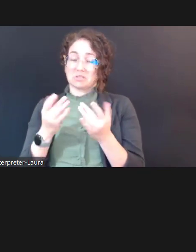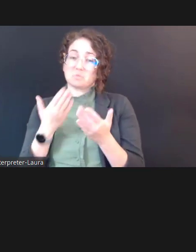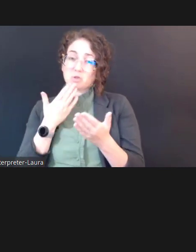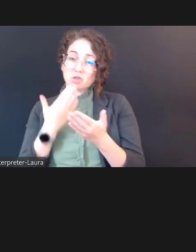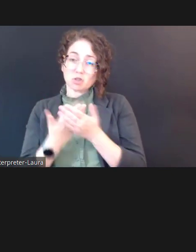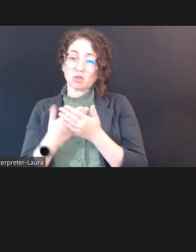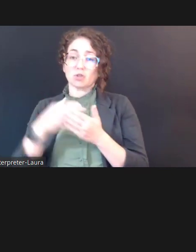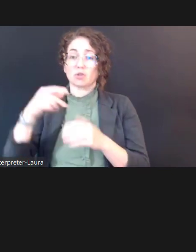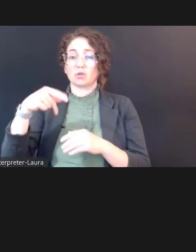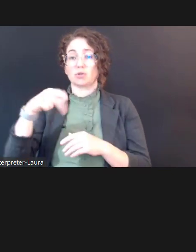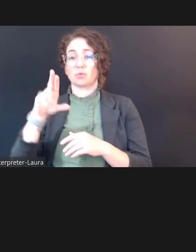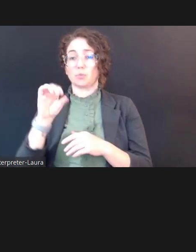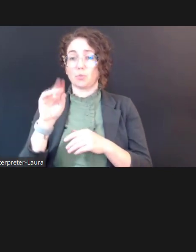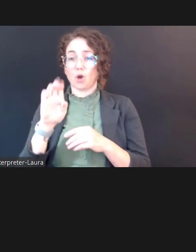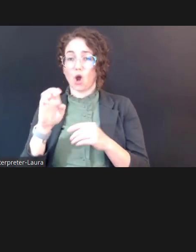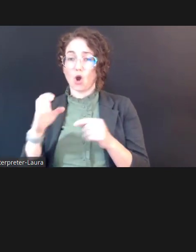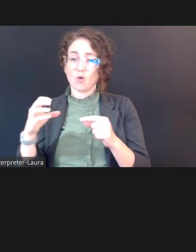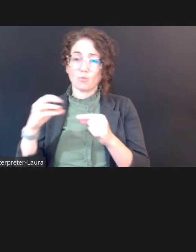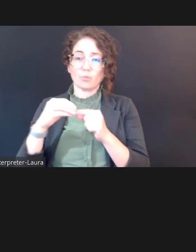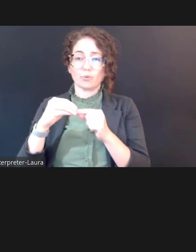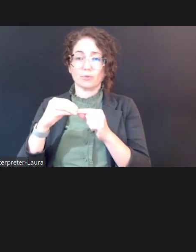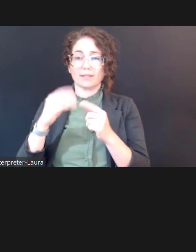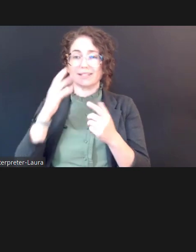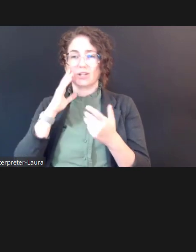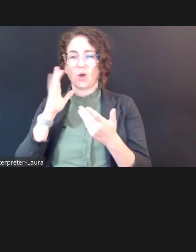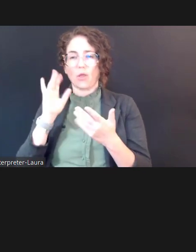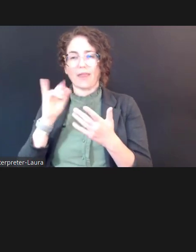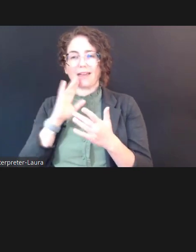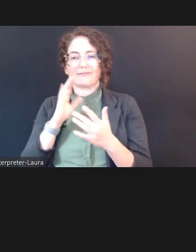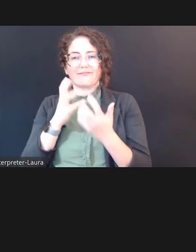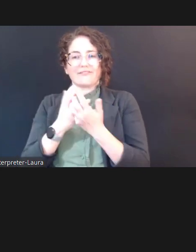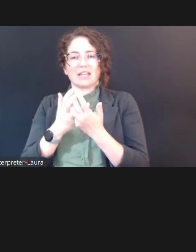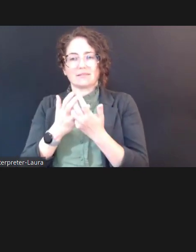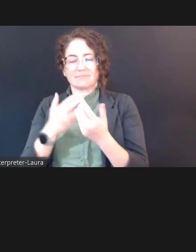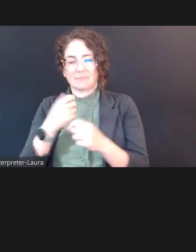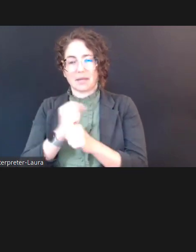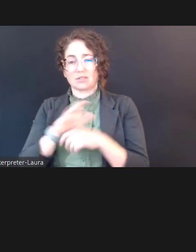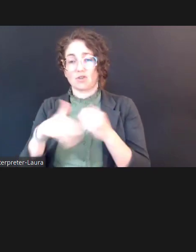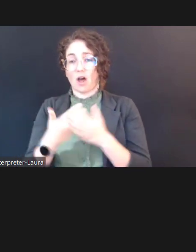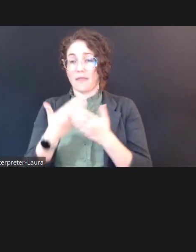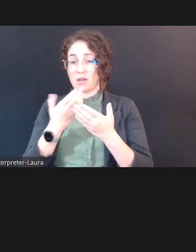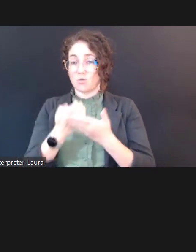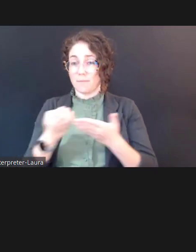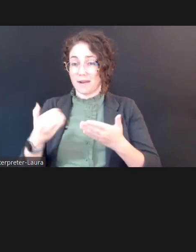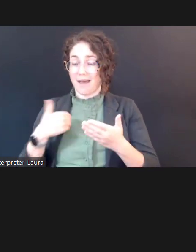with good probe fit and good, snug fit and the equipment that has well